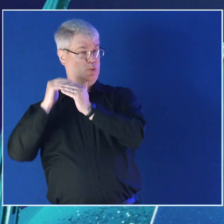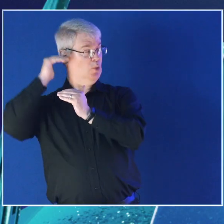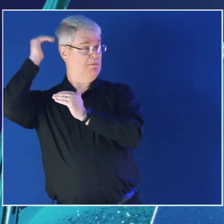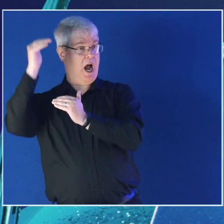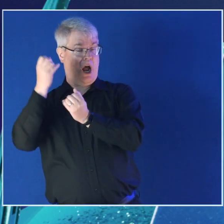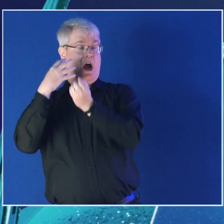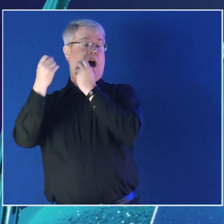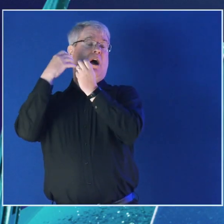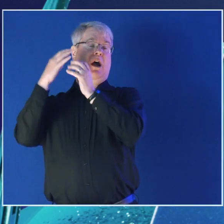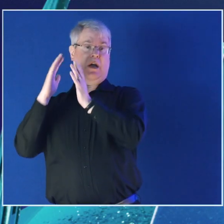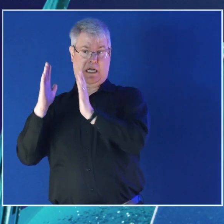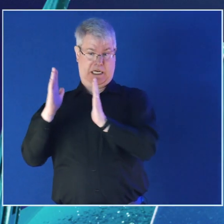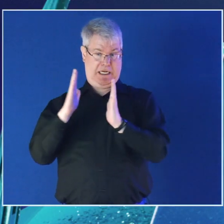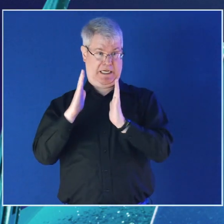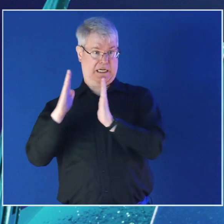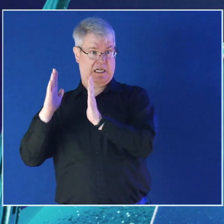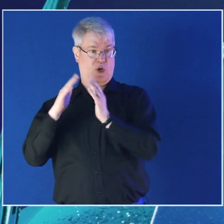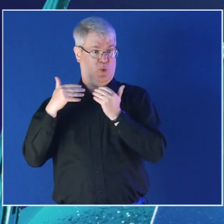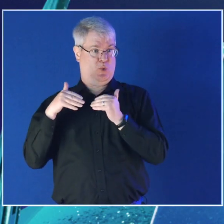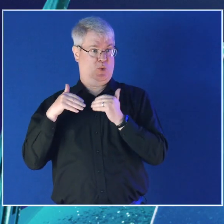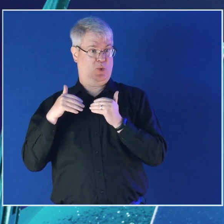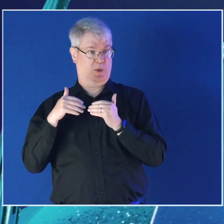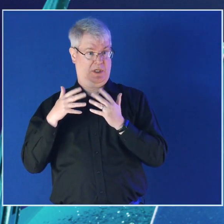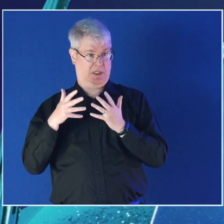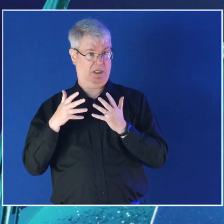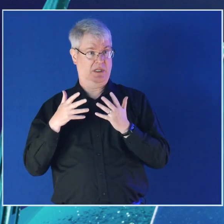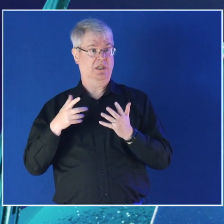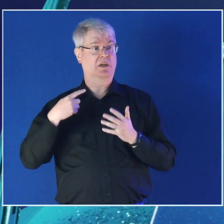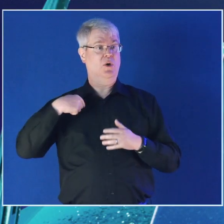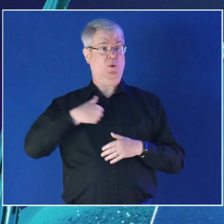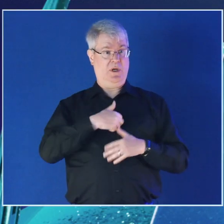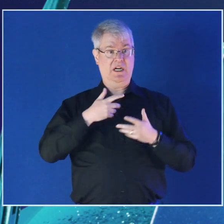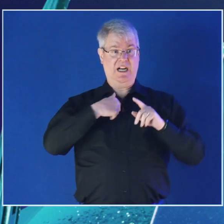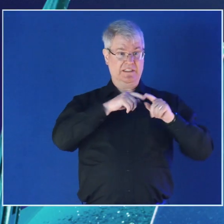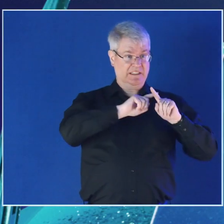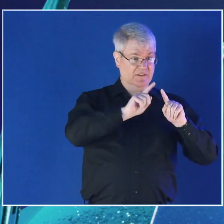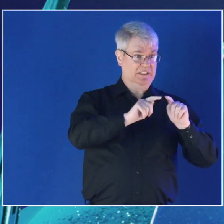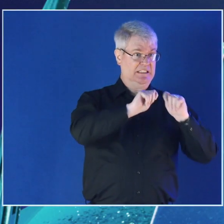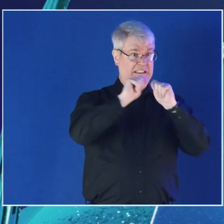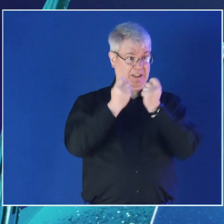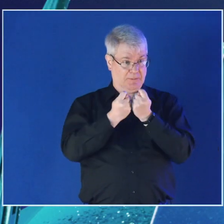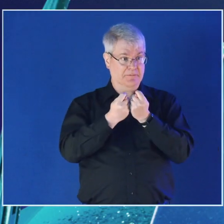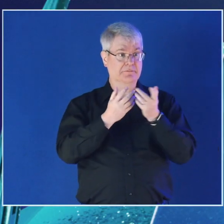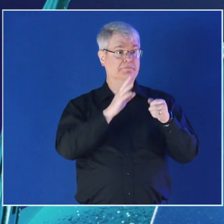Teams across Windows and M365 have obsessed over ensuring